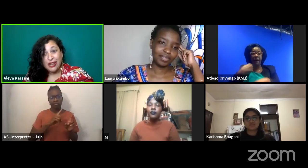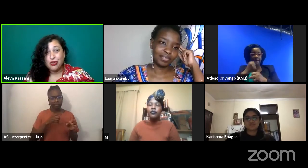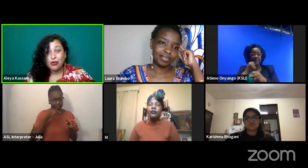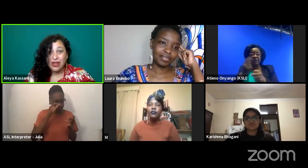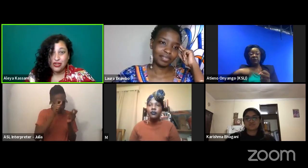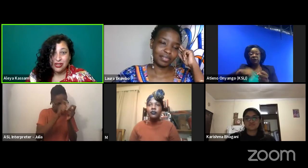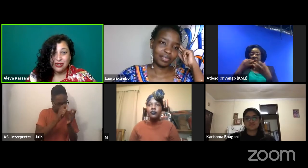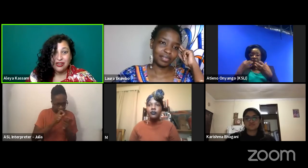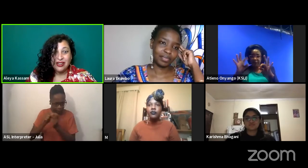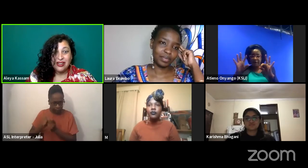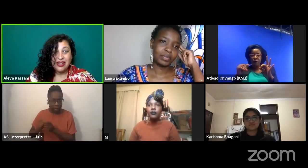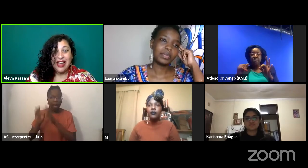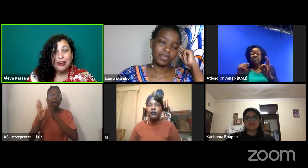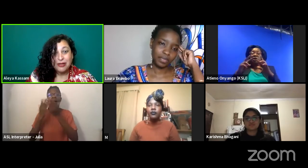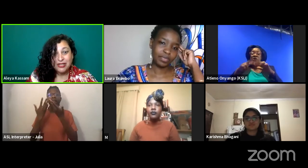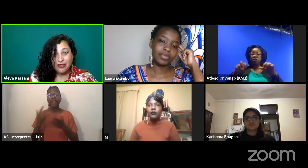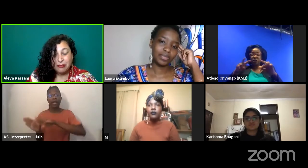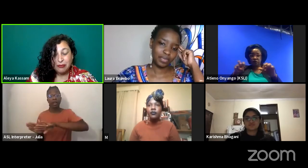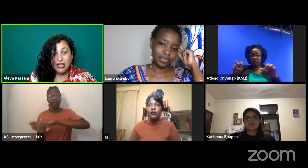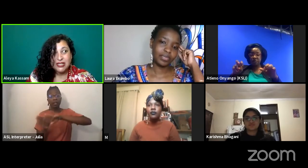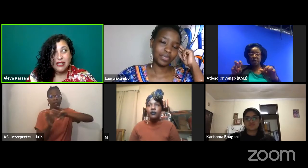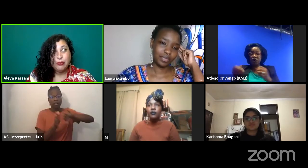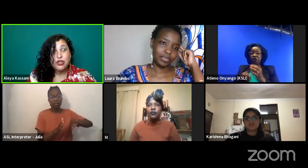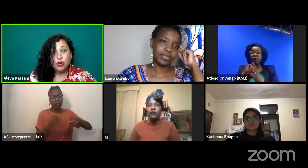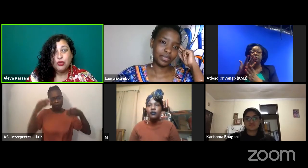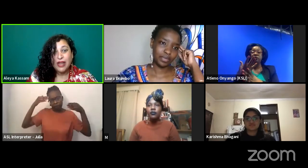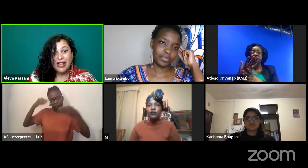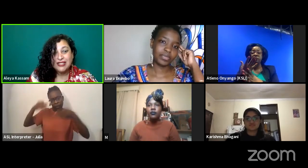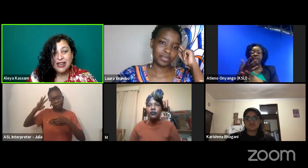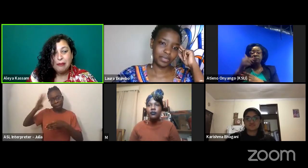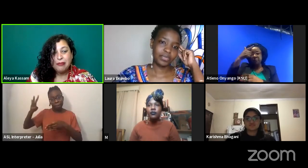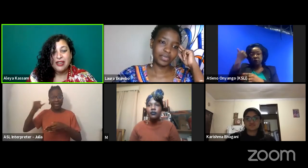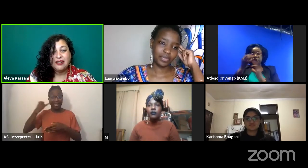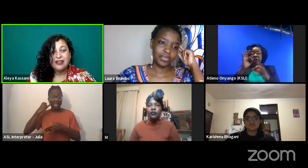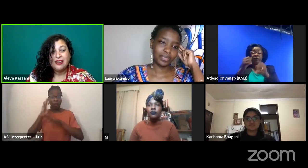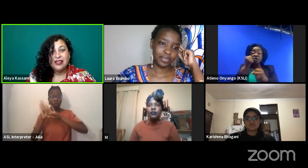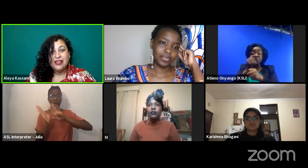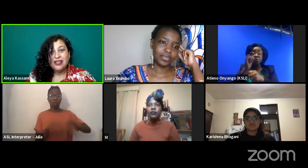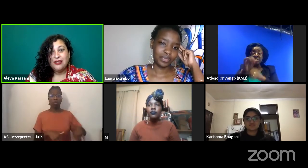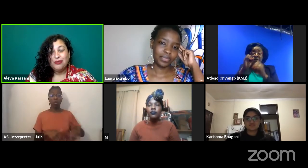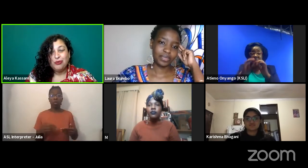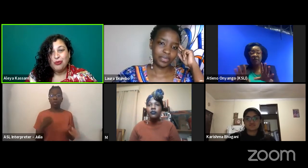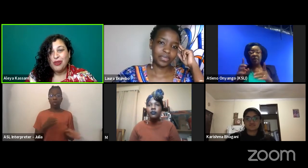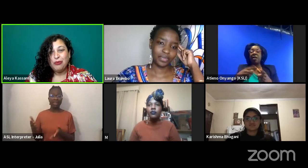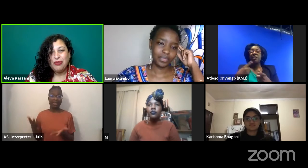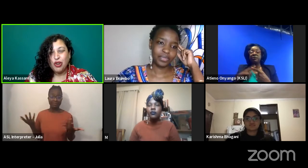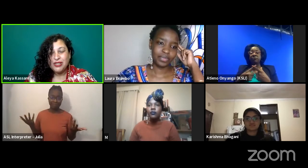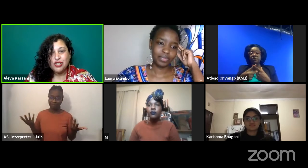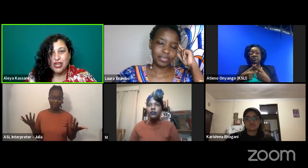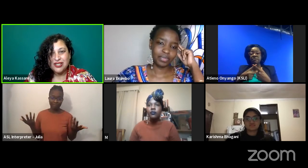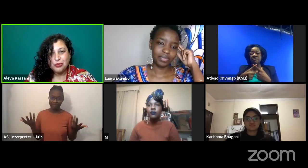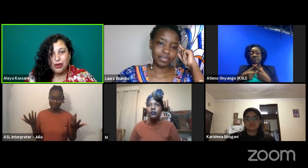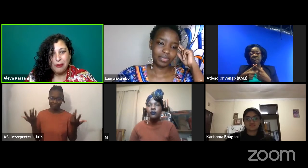and the creation element of it. Because if we don't do that step then we've learned to adjust will come